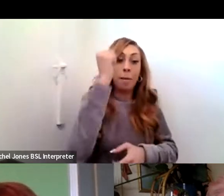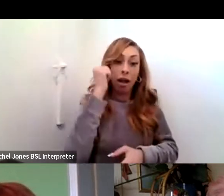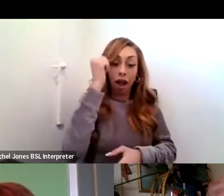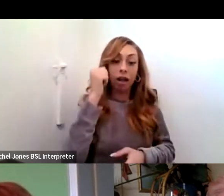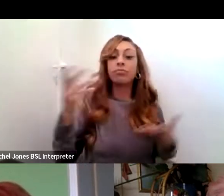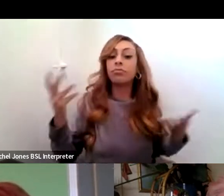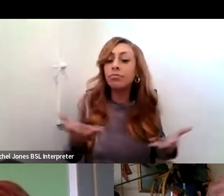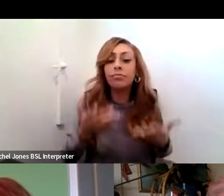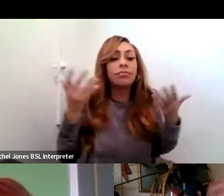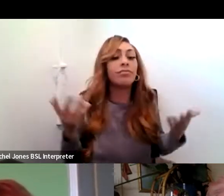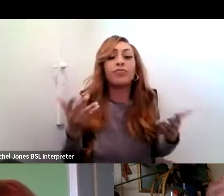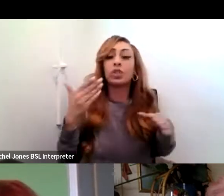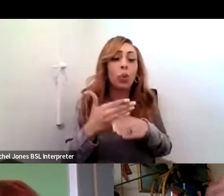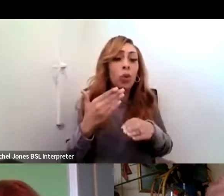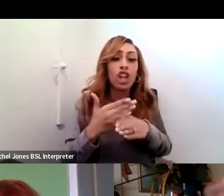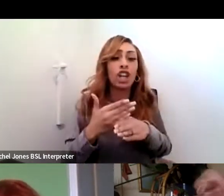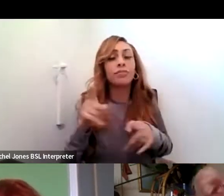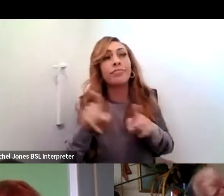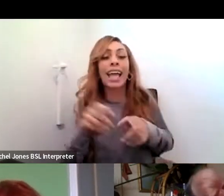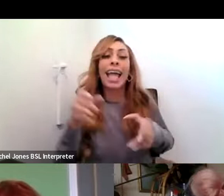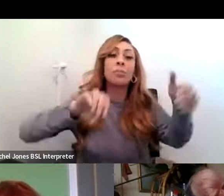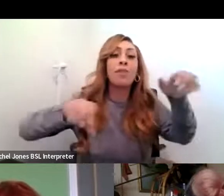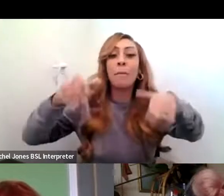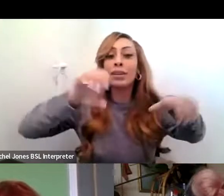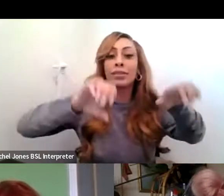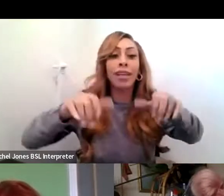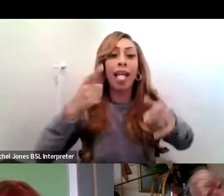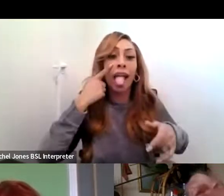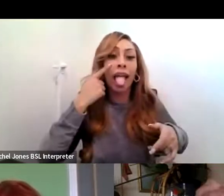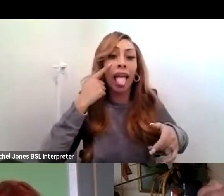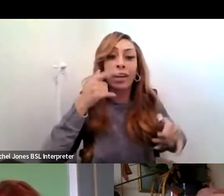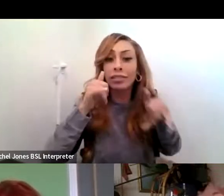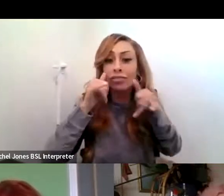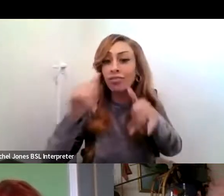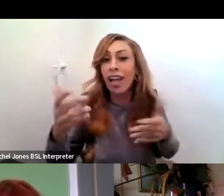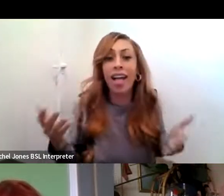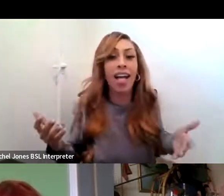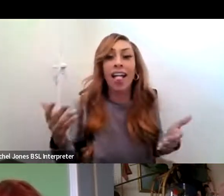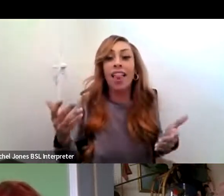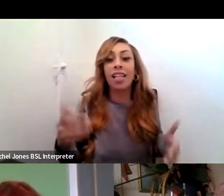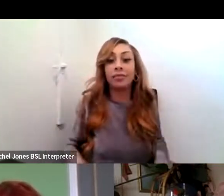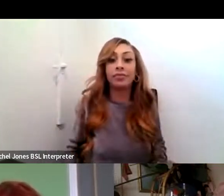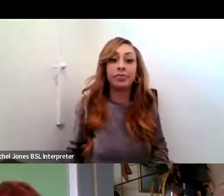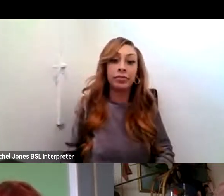always the work was to be as experimental and radical as it could be, and Kerry ran our bar, that's one strand.